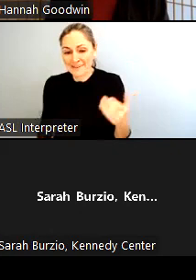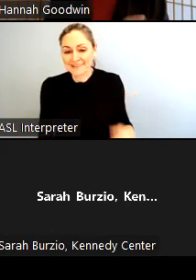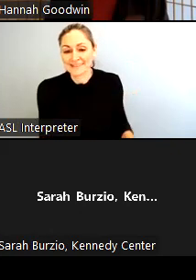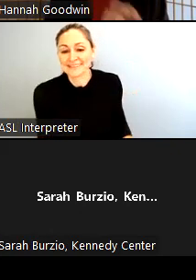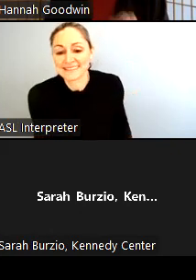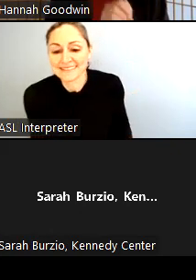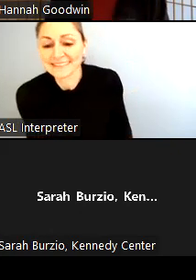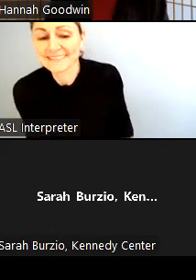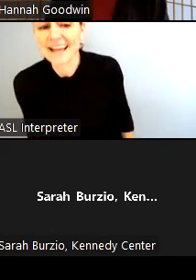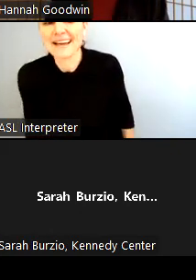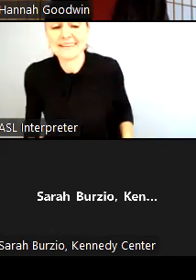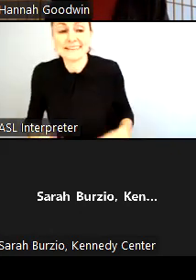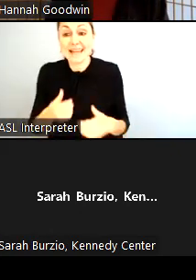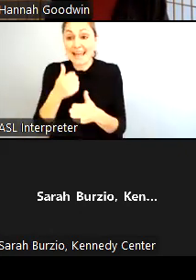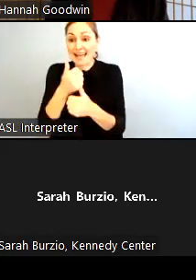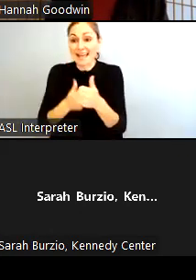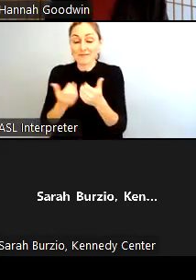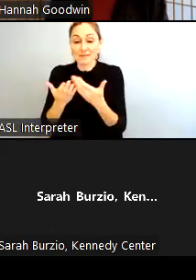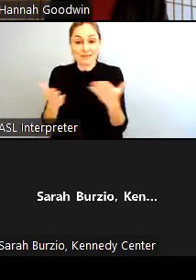everything that you submit has the potential